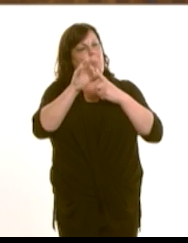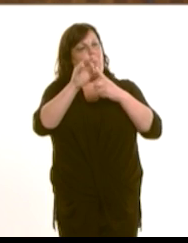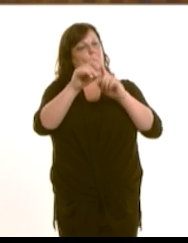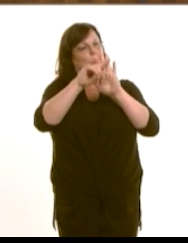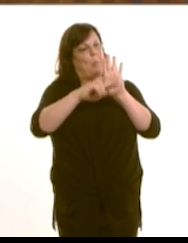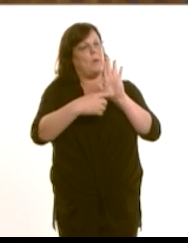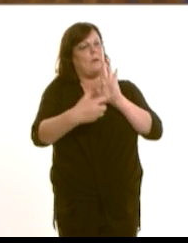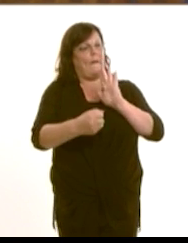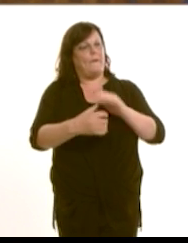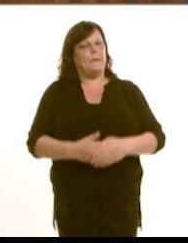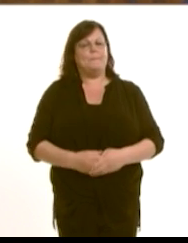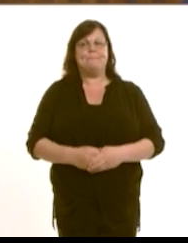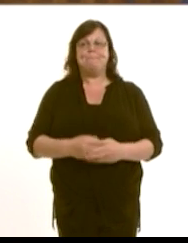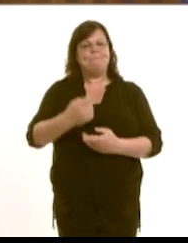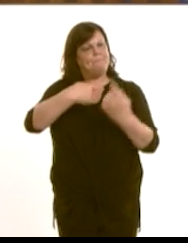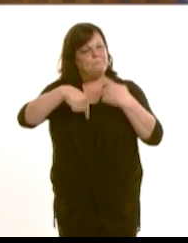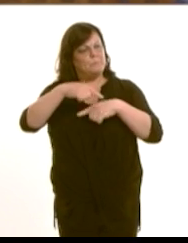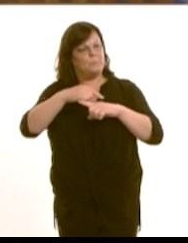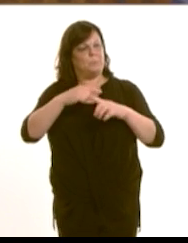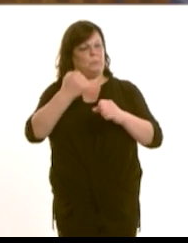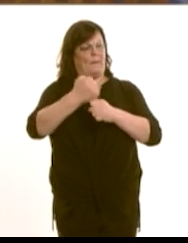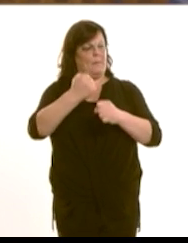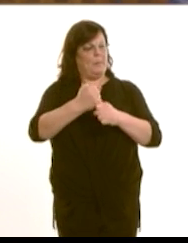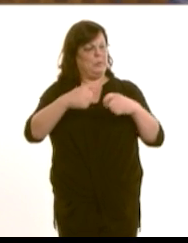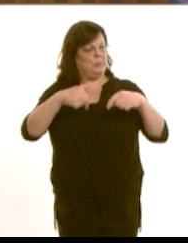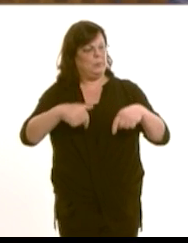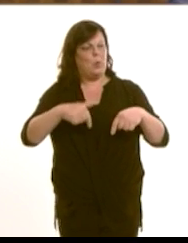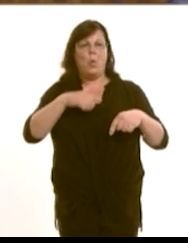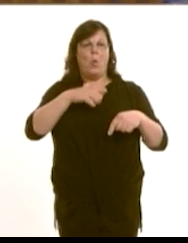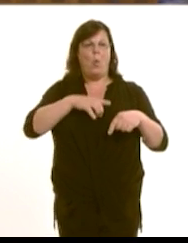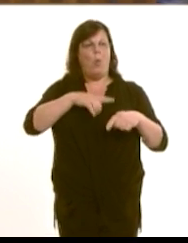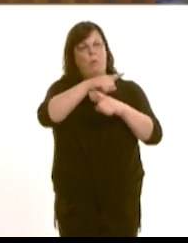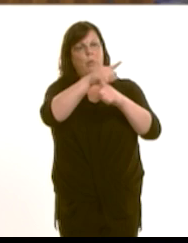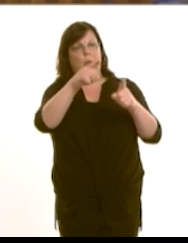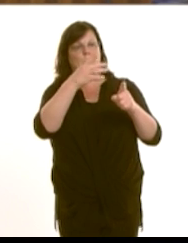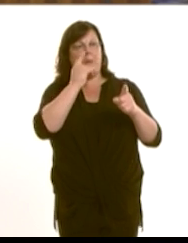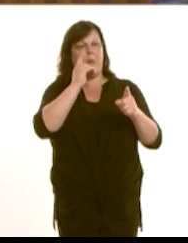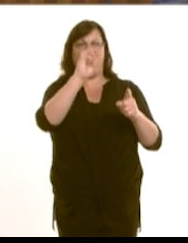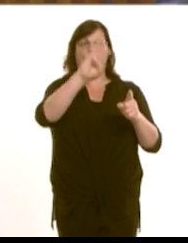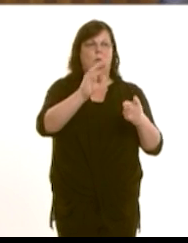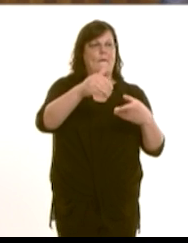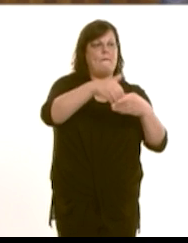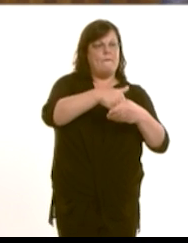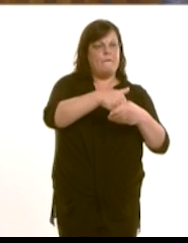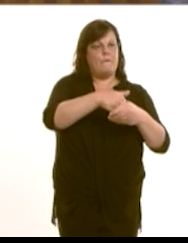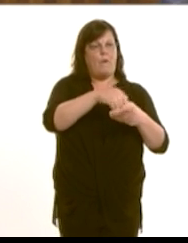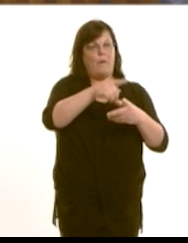We expect, as a Government, that the relevant stakeholders on our side of the border are involved in any potential changes.